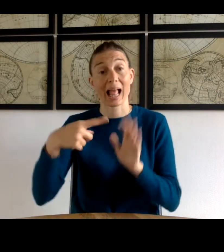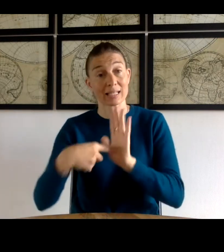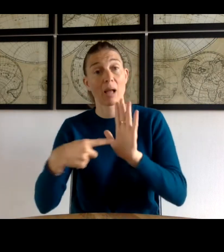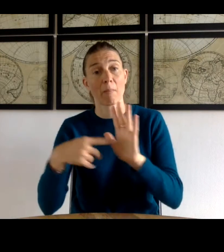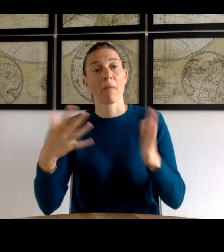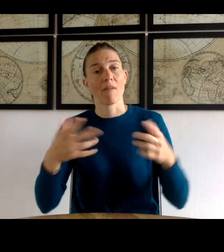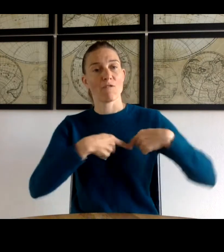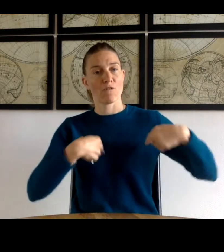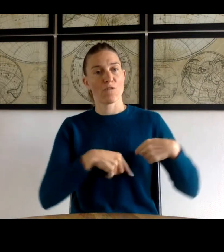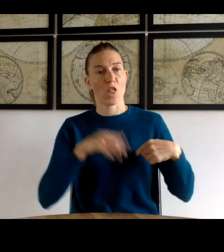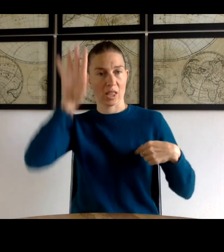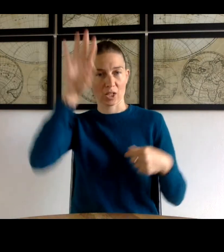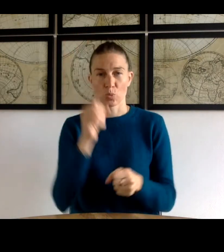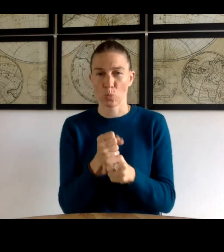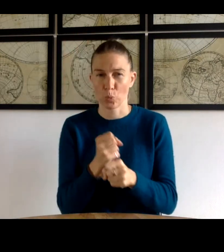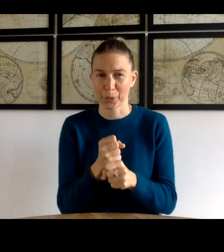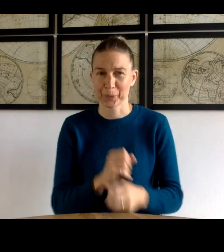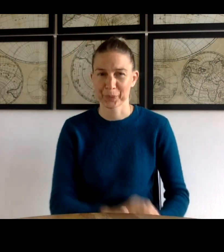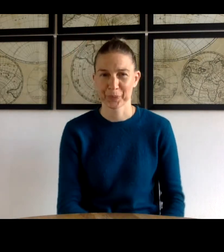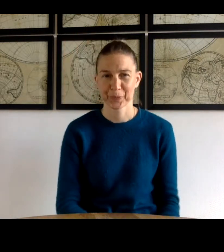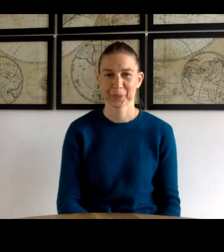And yes, some technical issues.